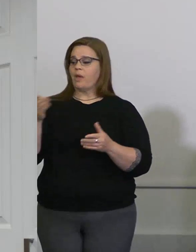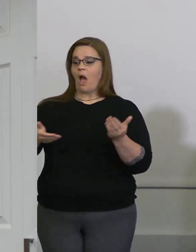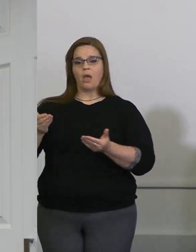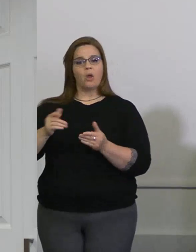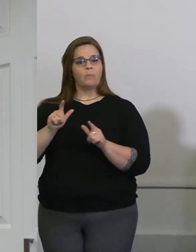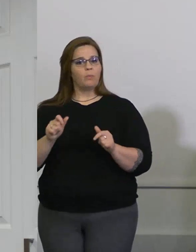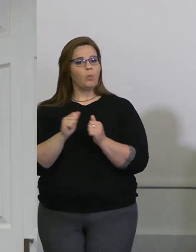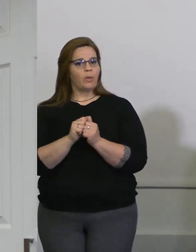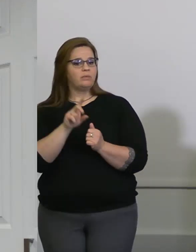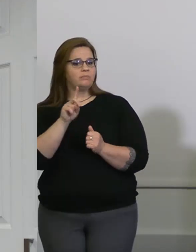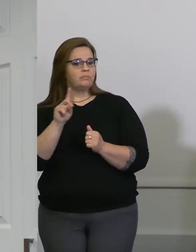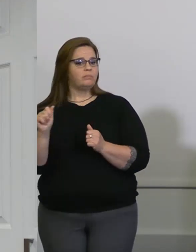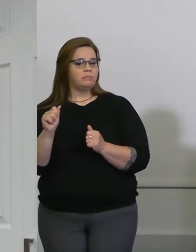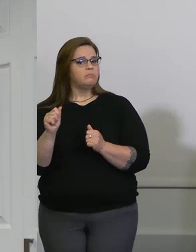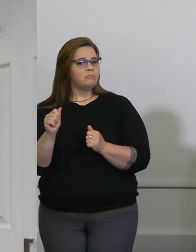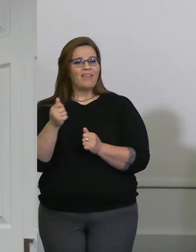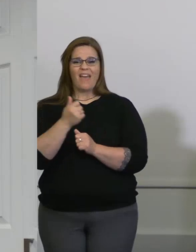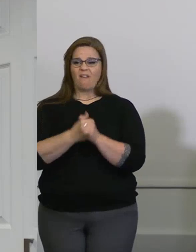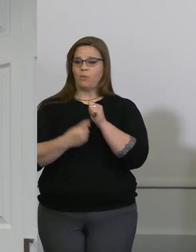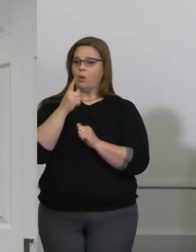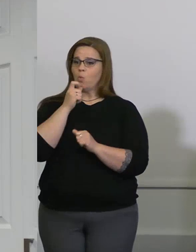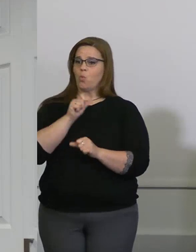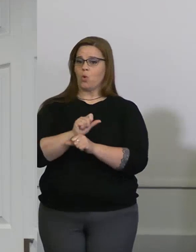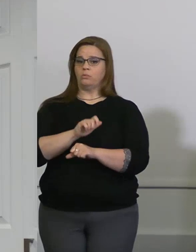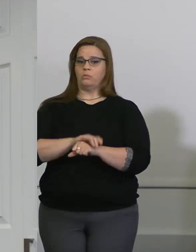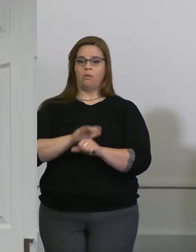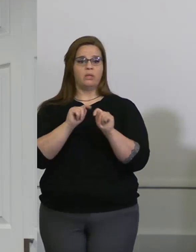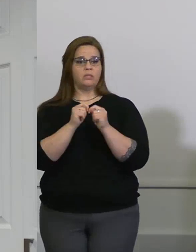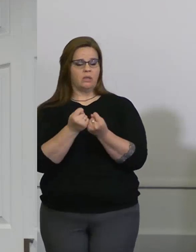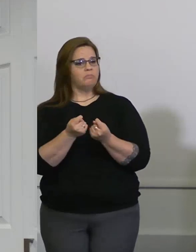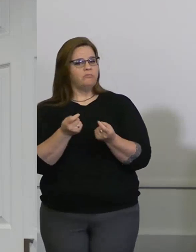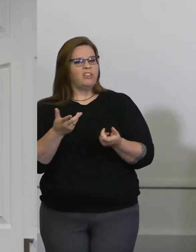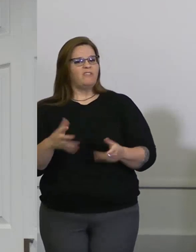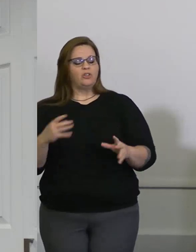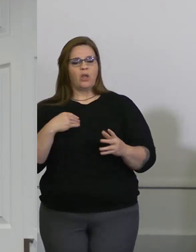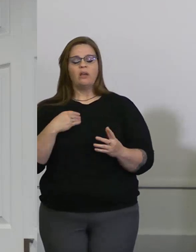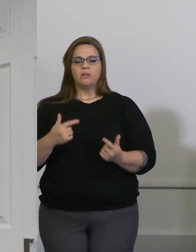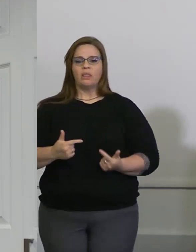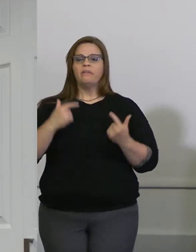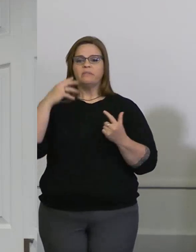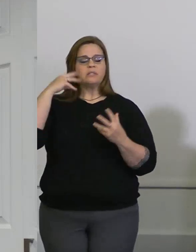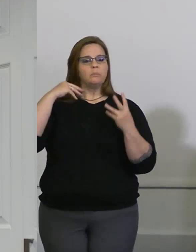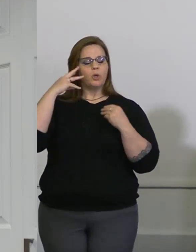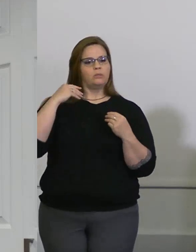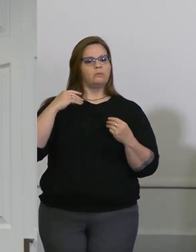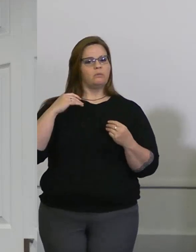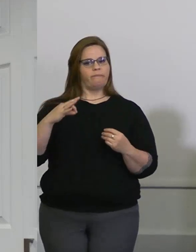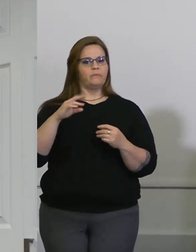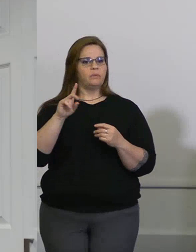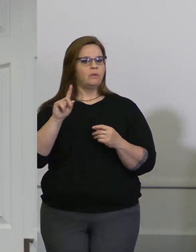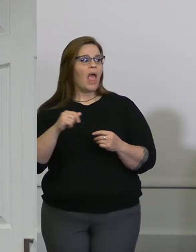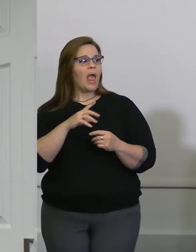Everyone on the team as I mentioned has lived experience of disabilities and as an expert user of assistive technologies.